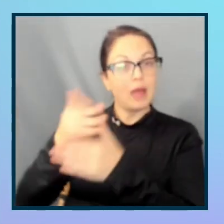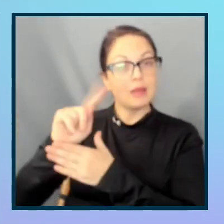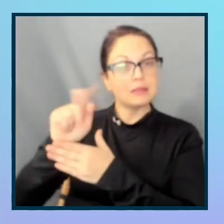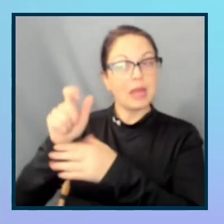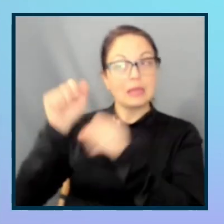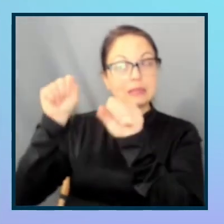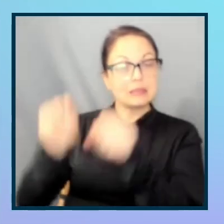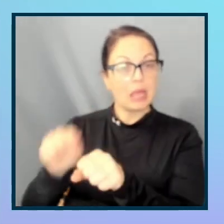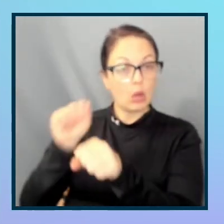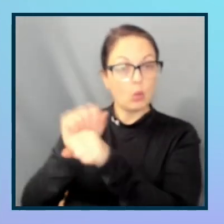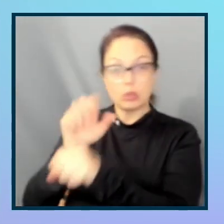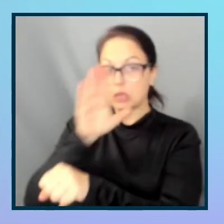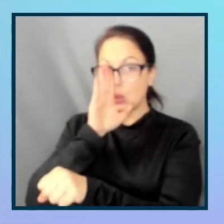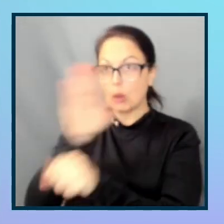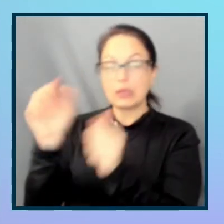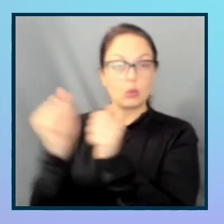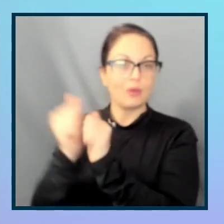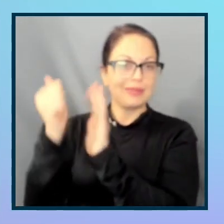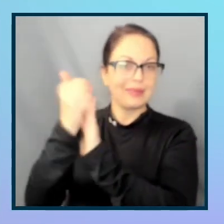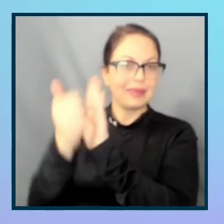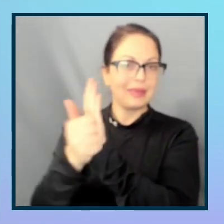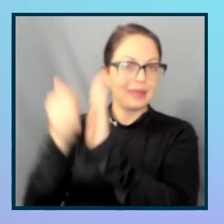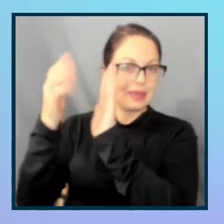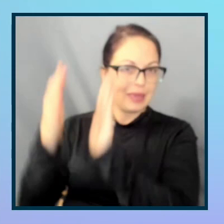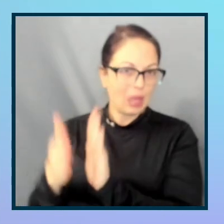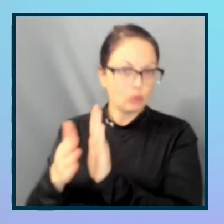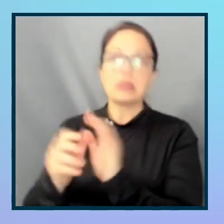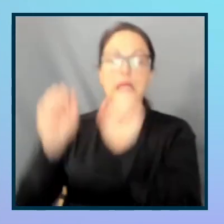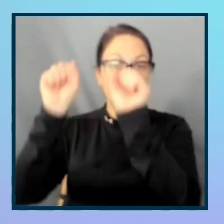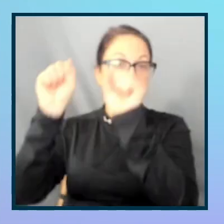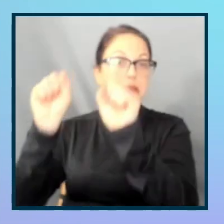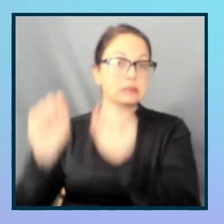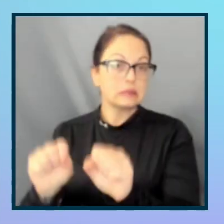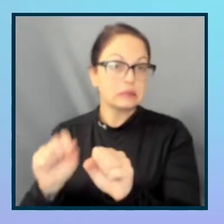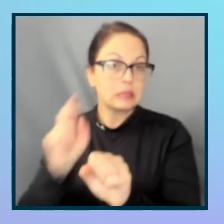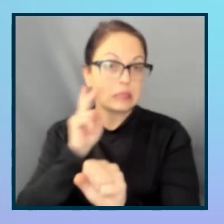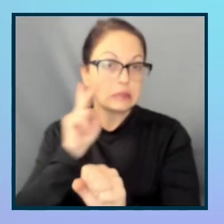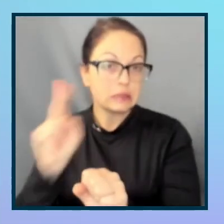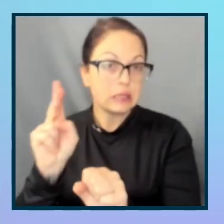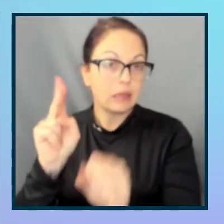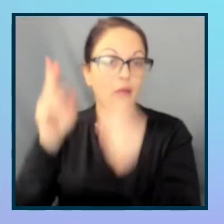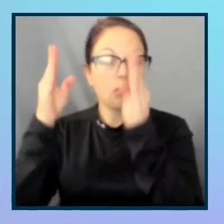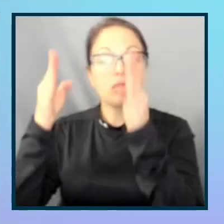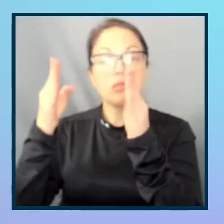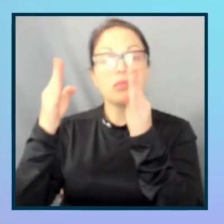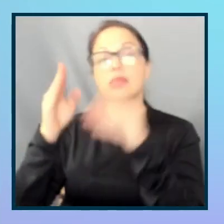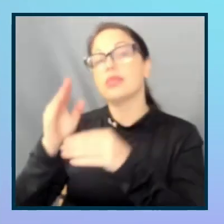The taxpayer can see the accountant on the screen, but the accountant can't see the person. And when they first developed it,